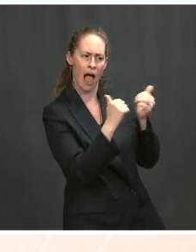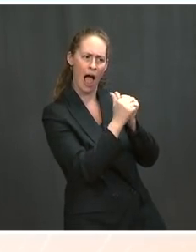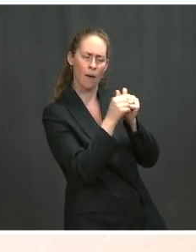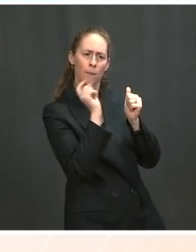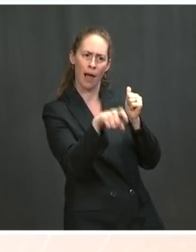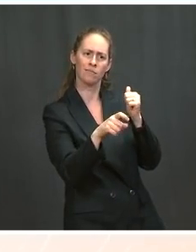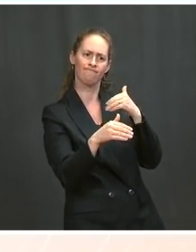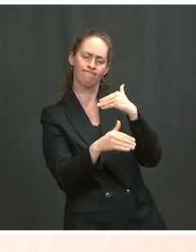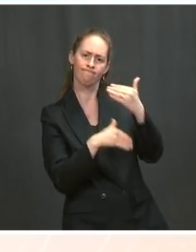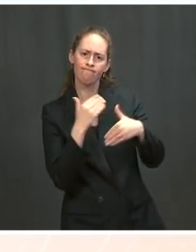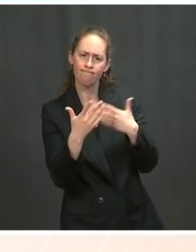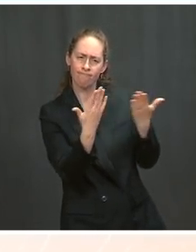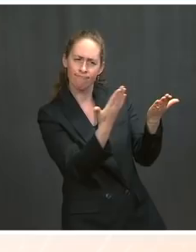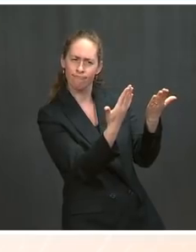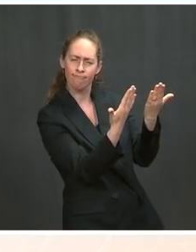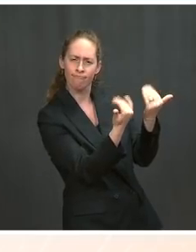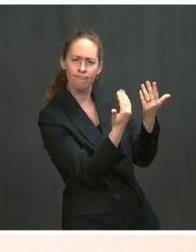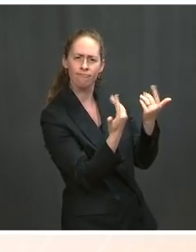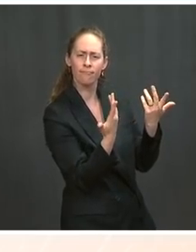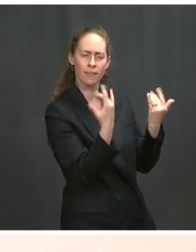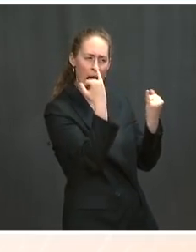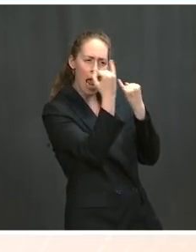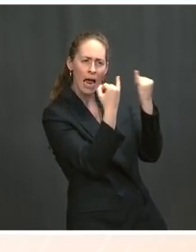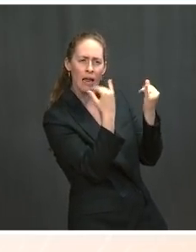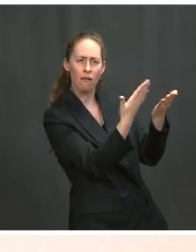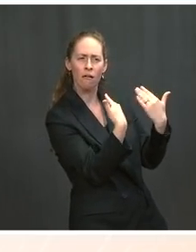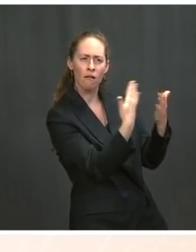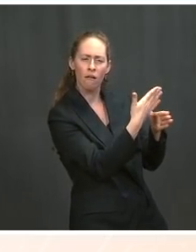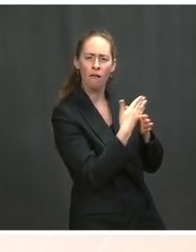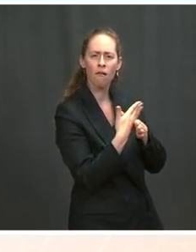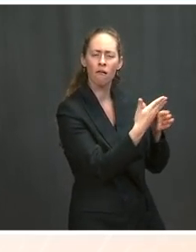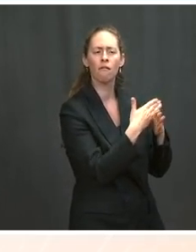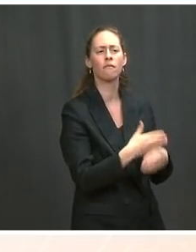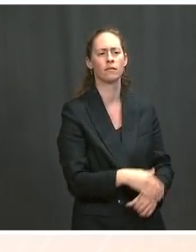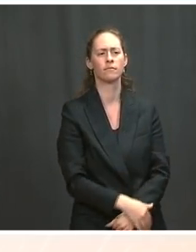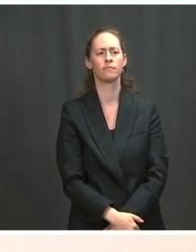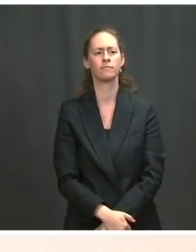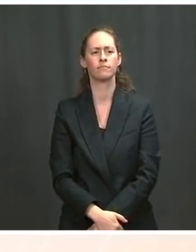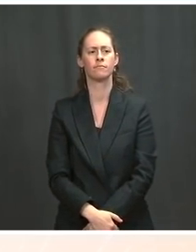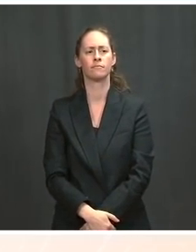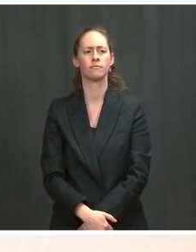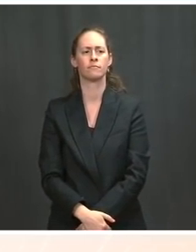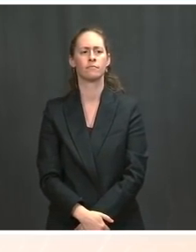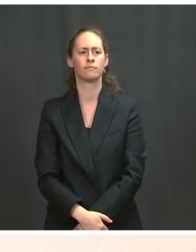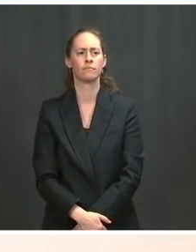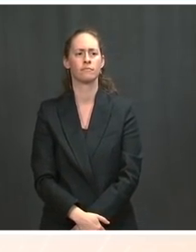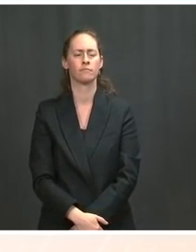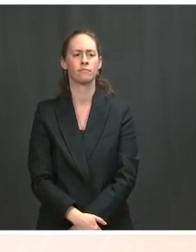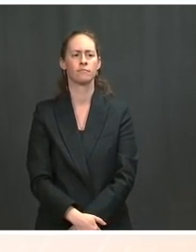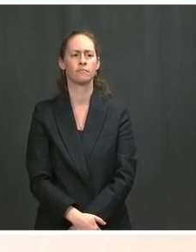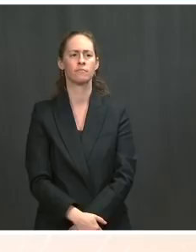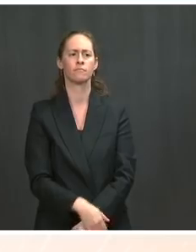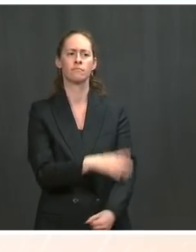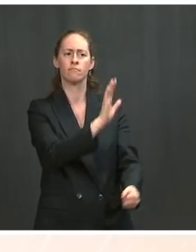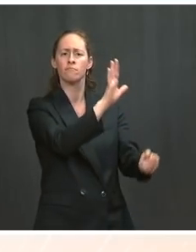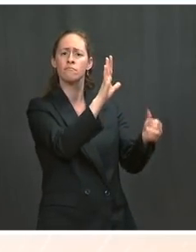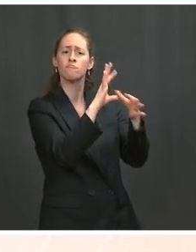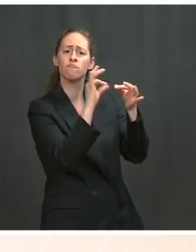Obviously, we say -- take Leader McConnell at his word, but there are a lot of players, a lot of members on both sides will -- who have a range of views about this,